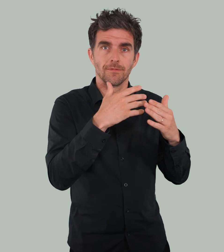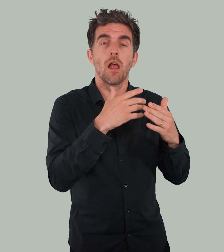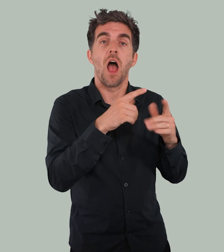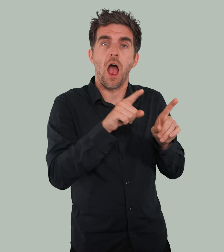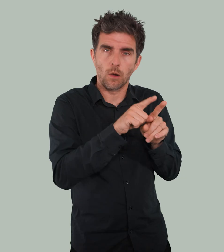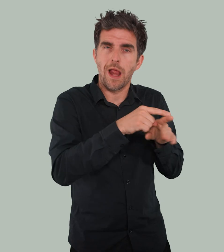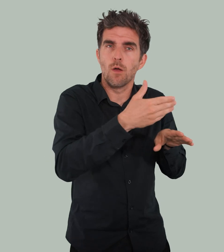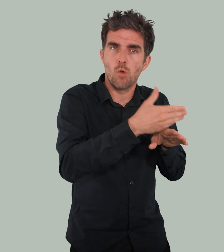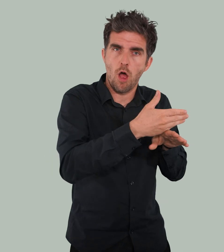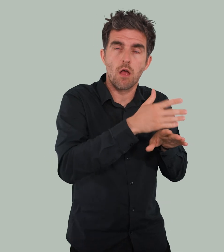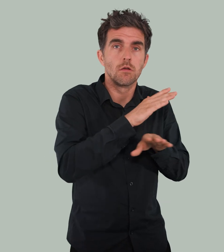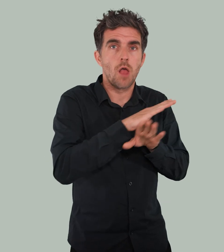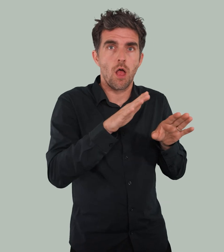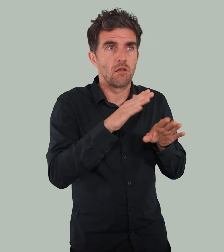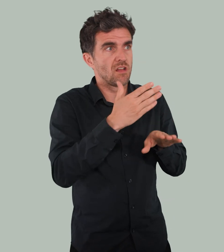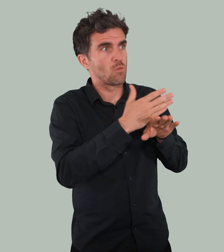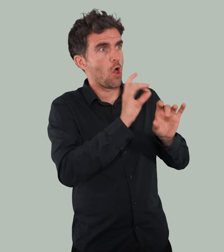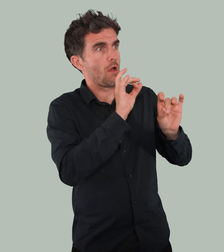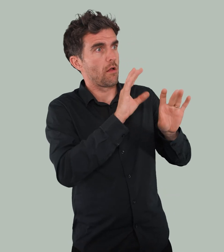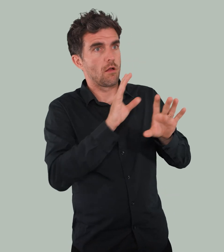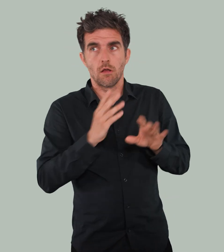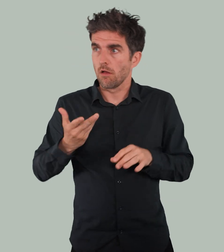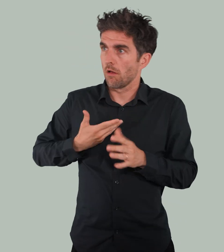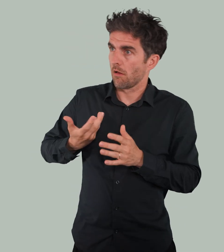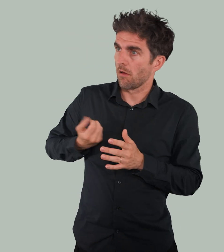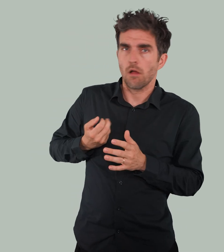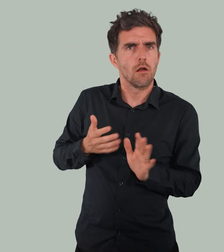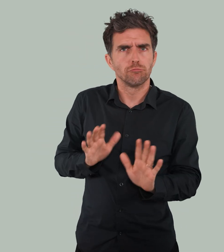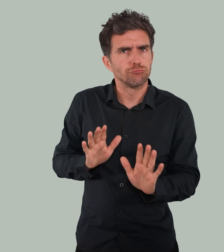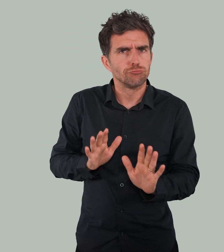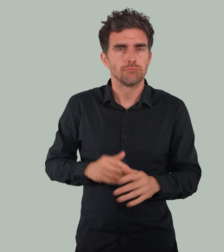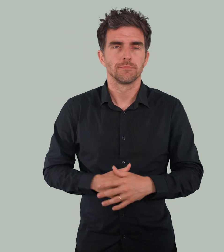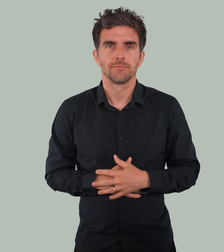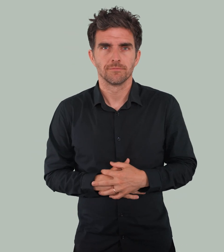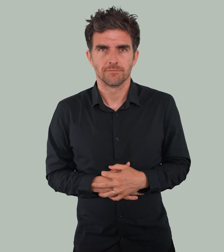alongside work, not instead of it.